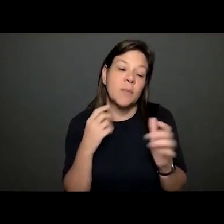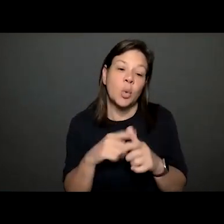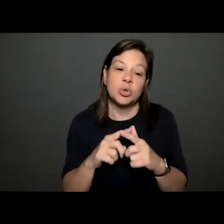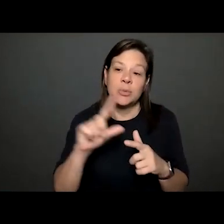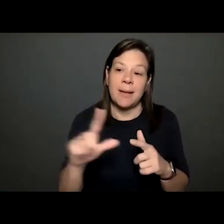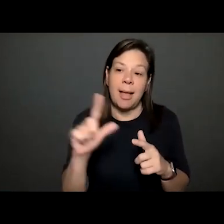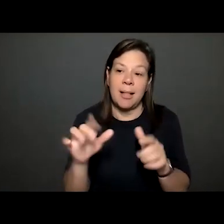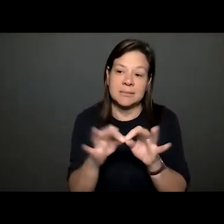FOR WHEN THE PAGE IS THAT INDIVIDUAL RECORD PAGE.